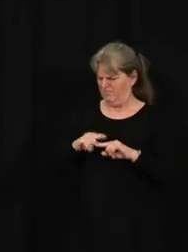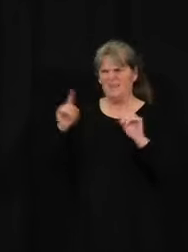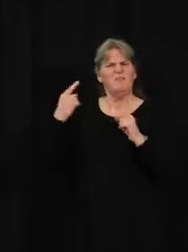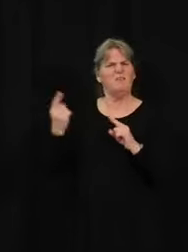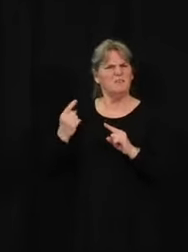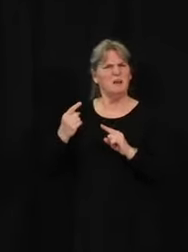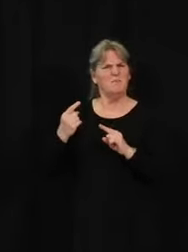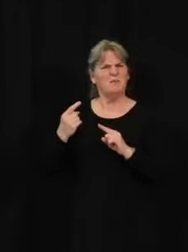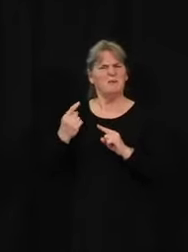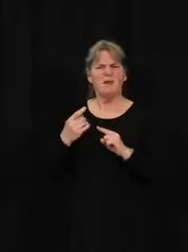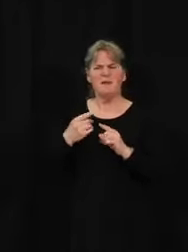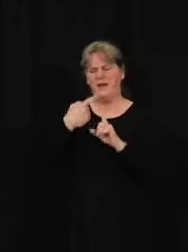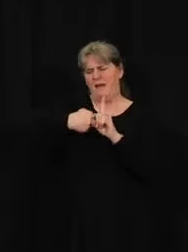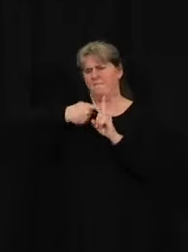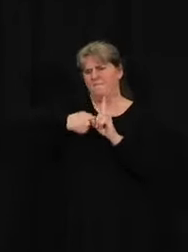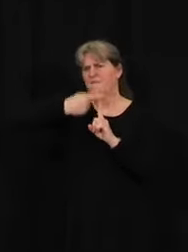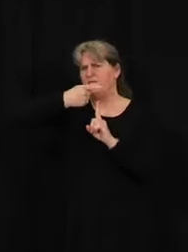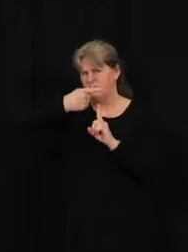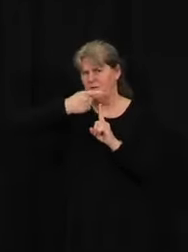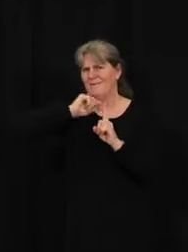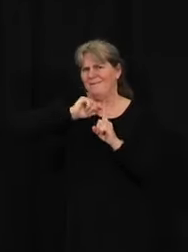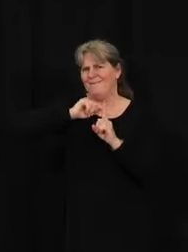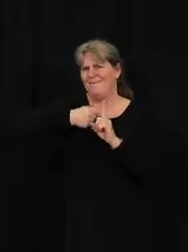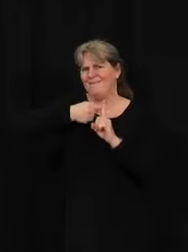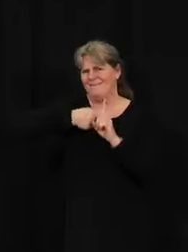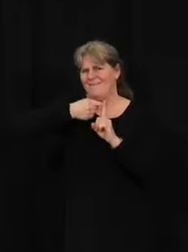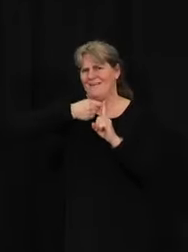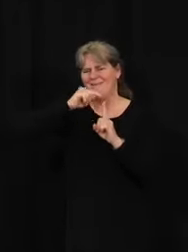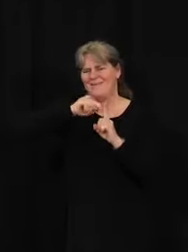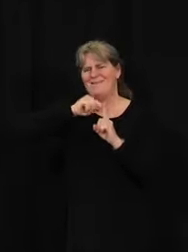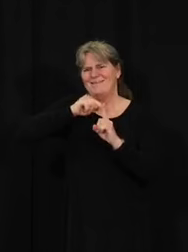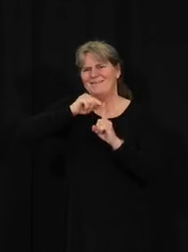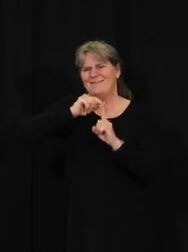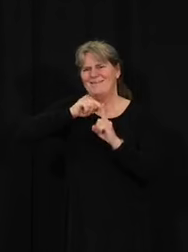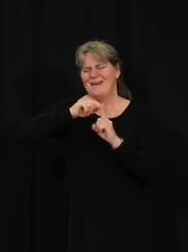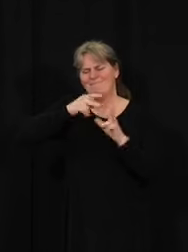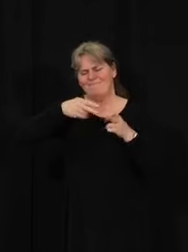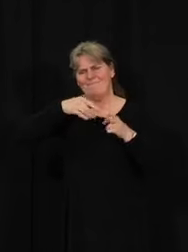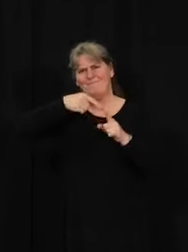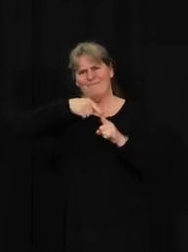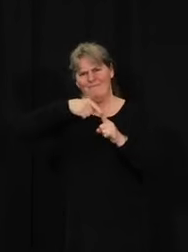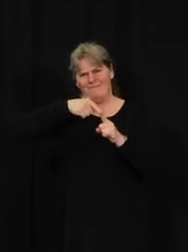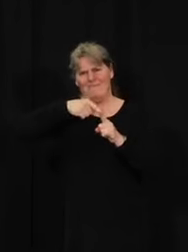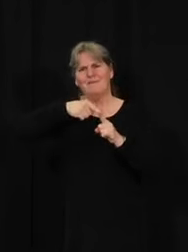unusual, especially if there is a fever involved, that would be the potential that there is